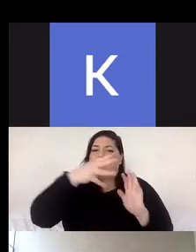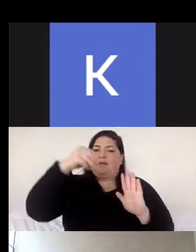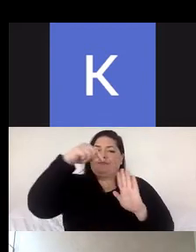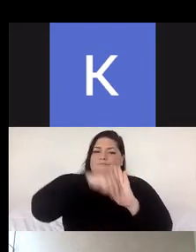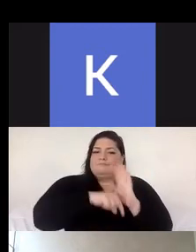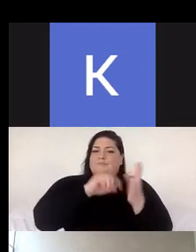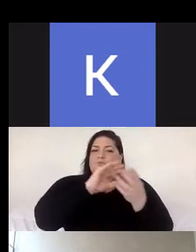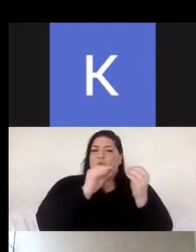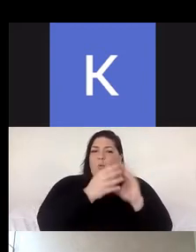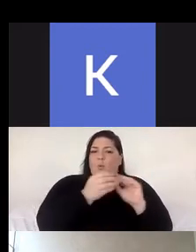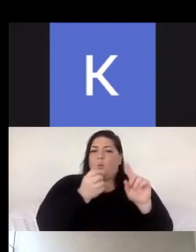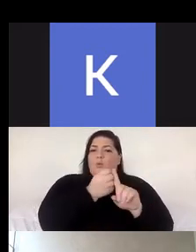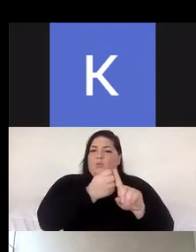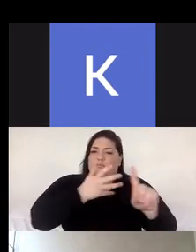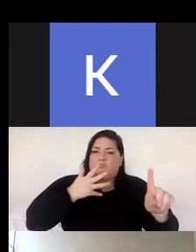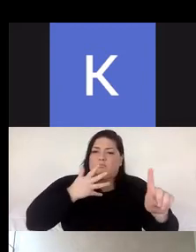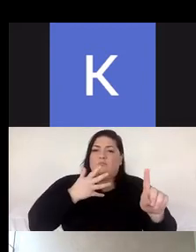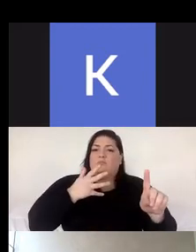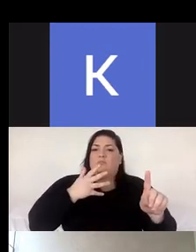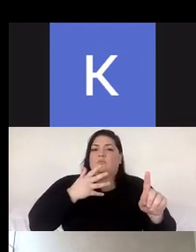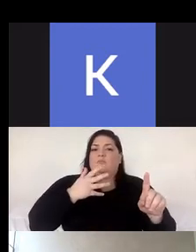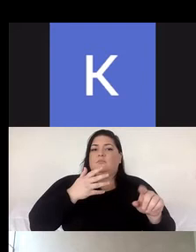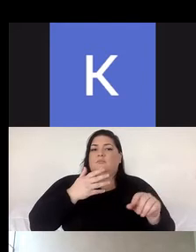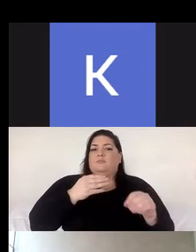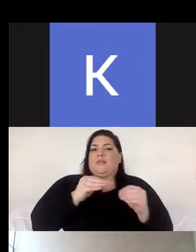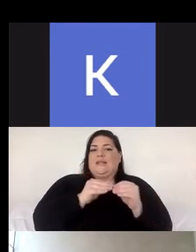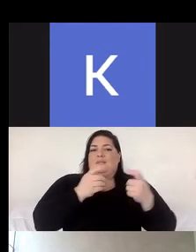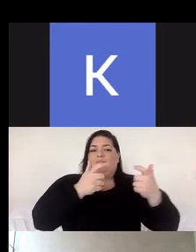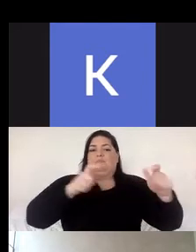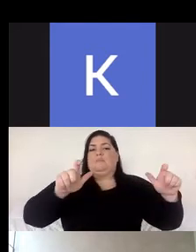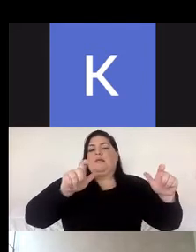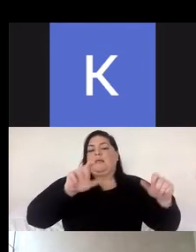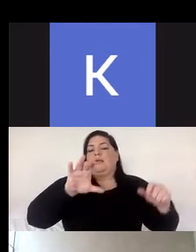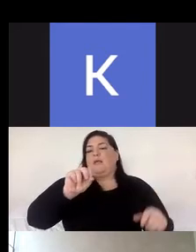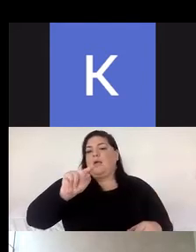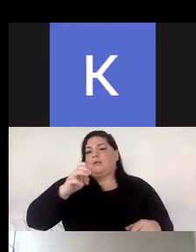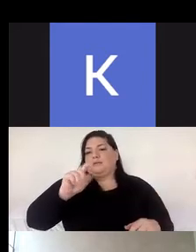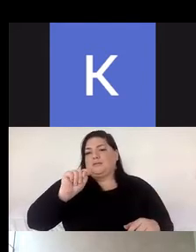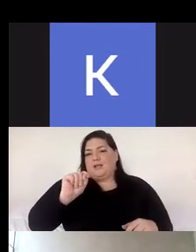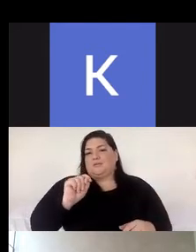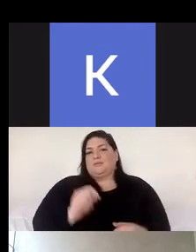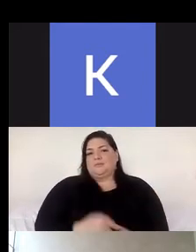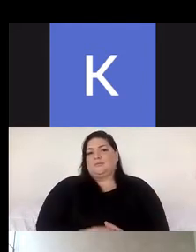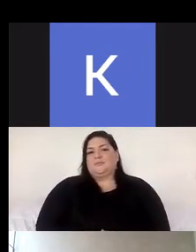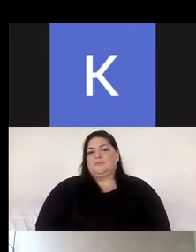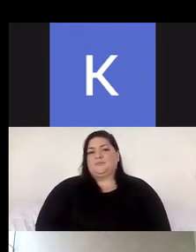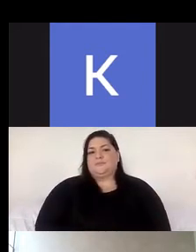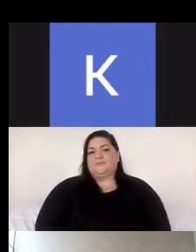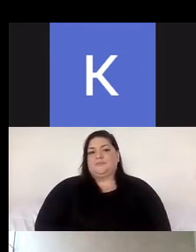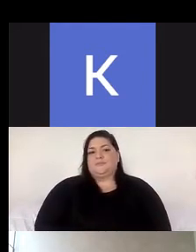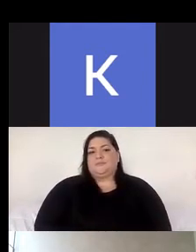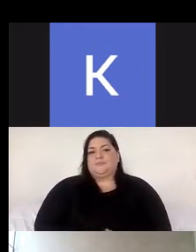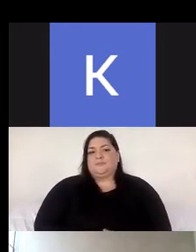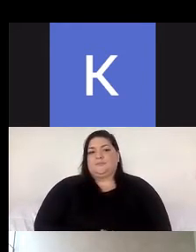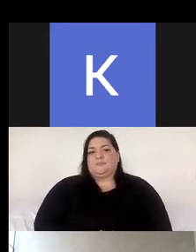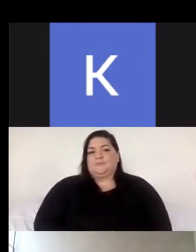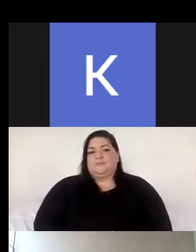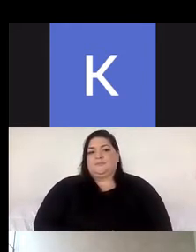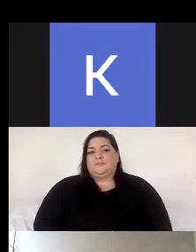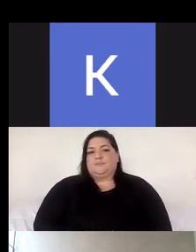about it in the greater context of those outputs. Get to the outcomes.